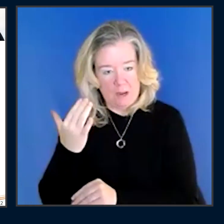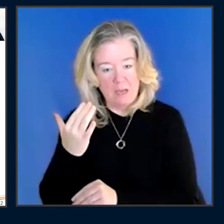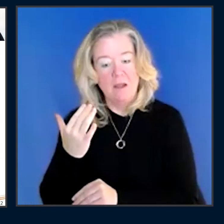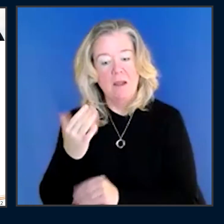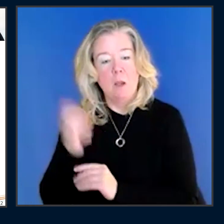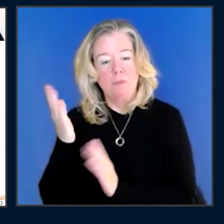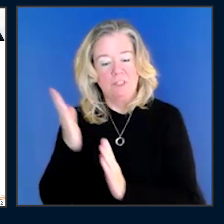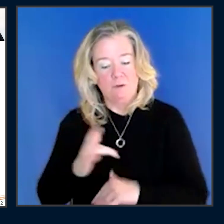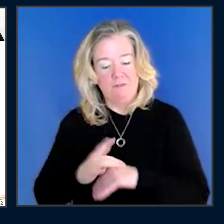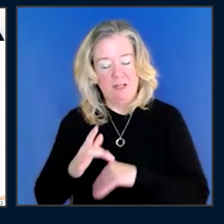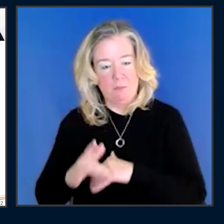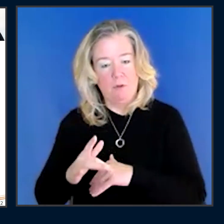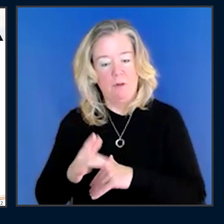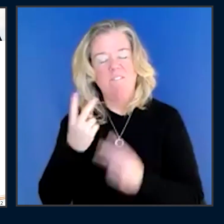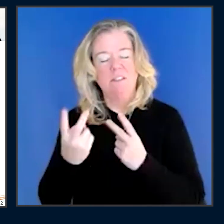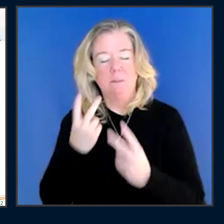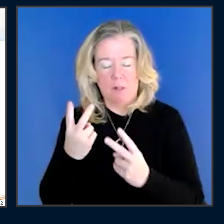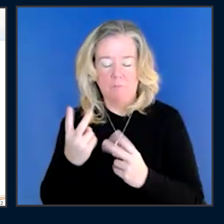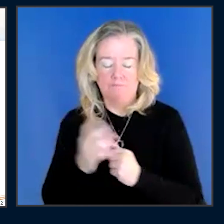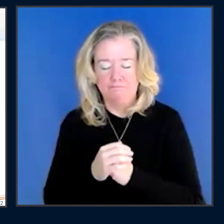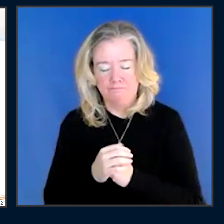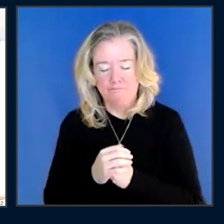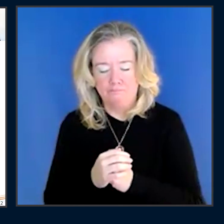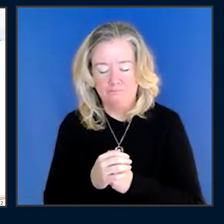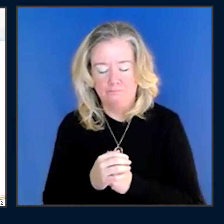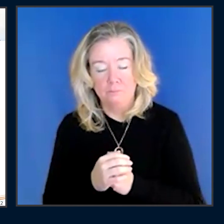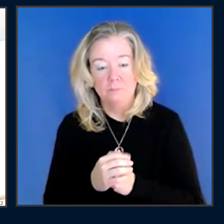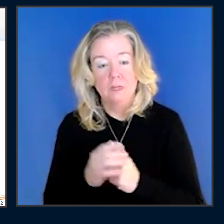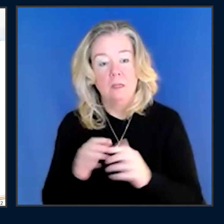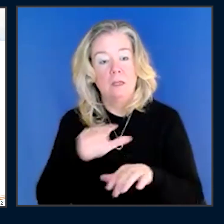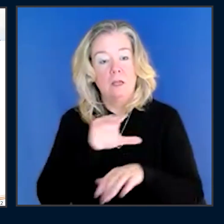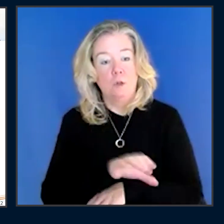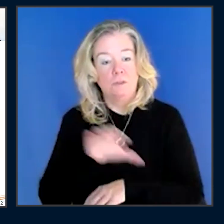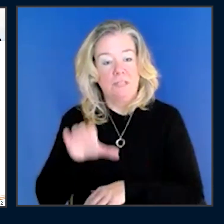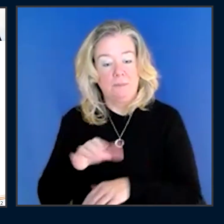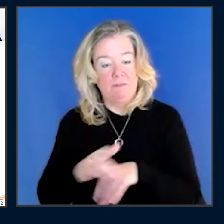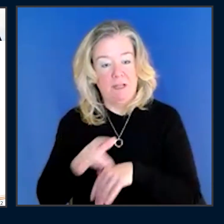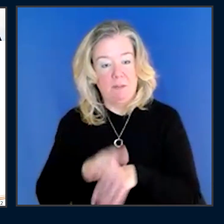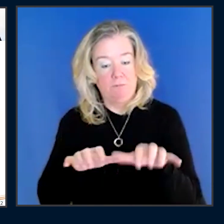are available-- are visible. Captioning is also available on this webinar.